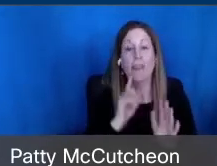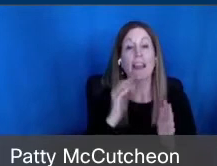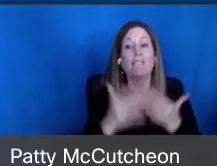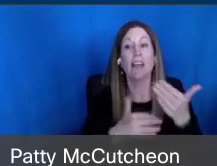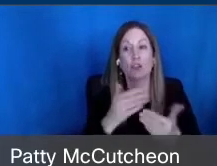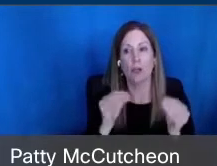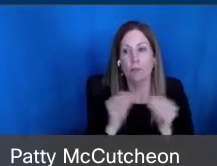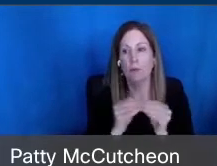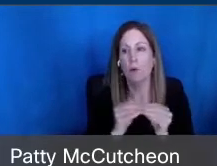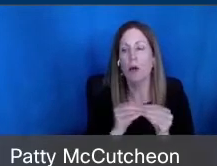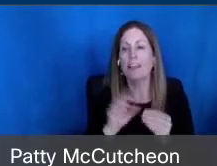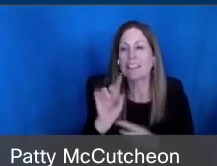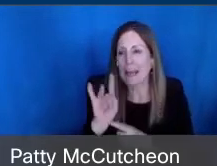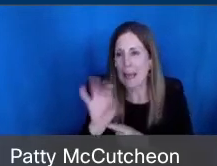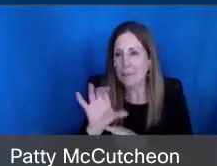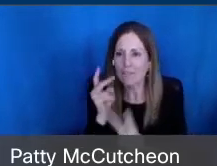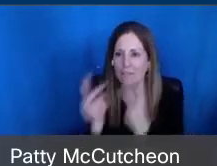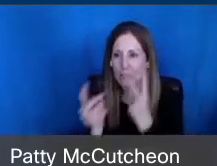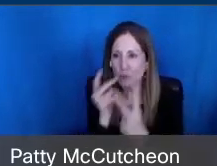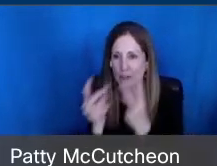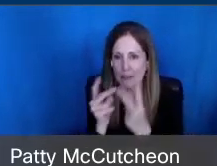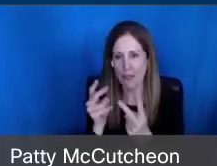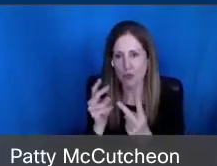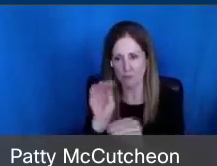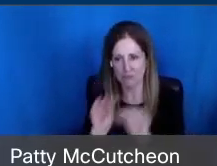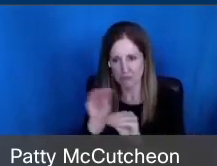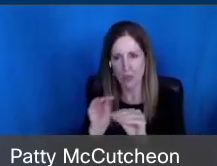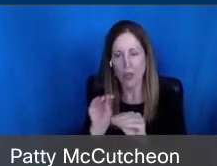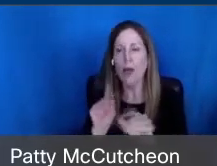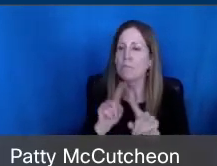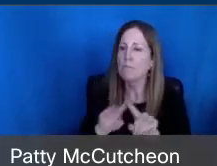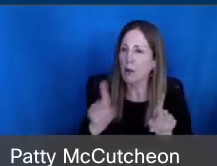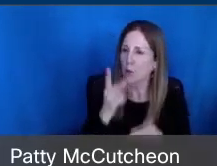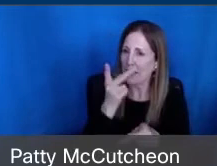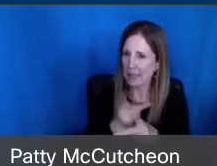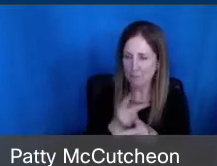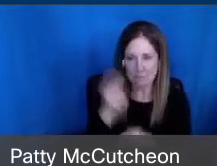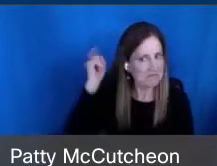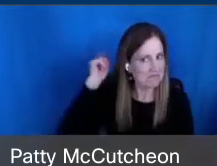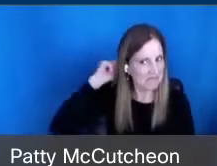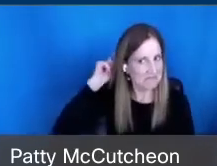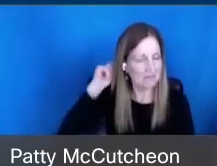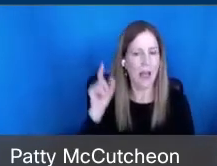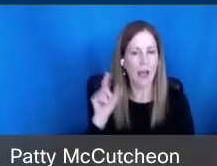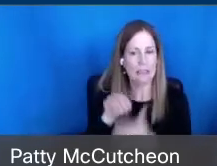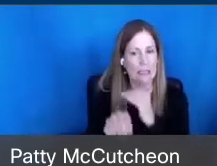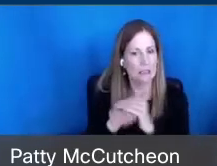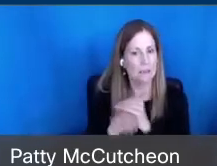of dynamic visualizations, we kept accessibility in mind, And that meant we usually used alt text